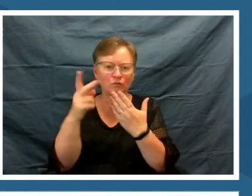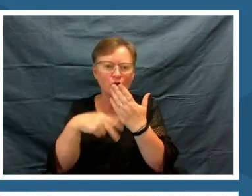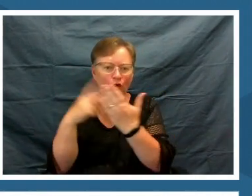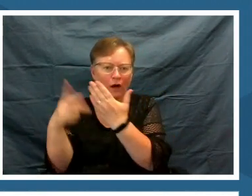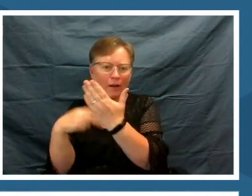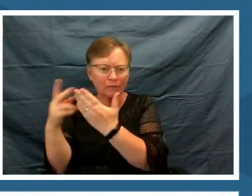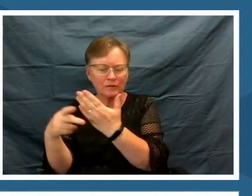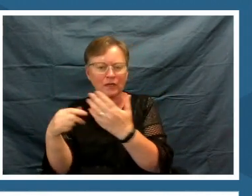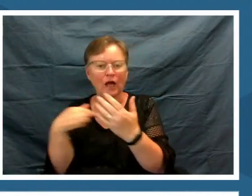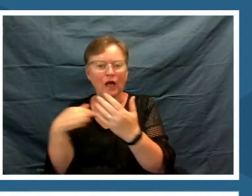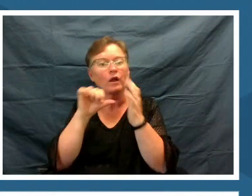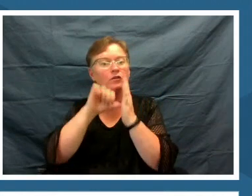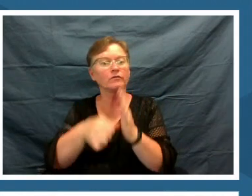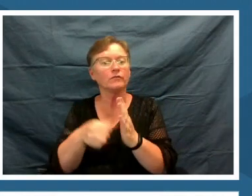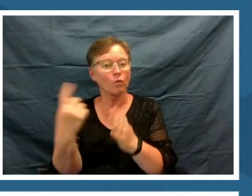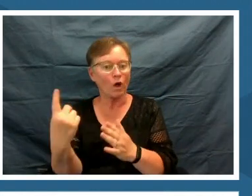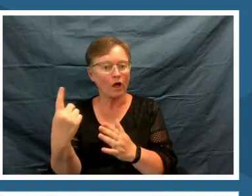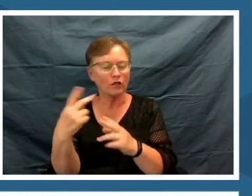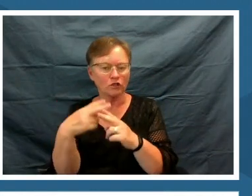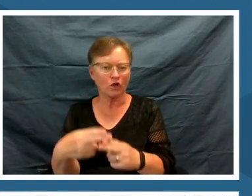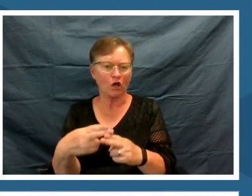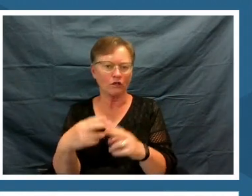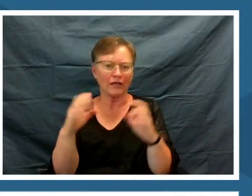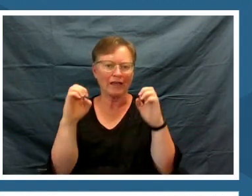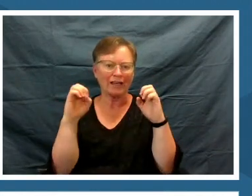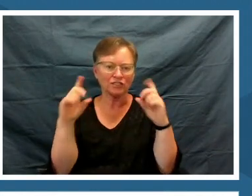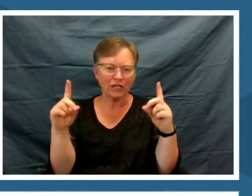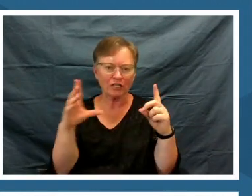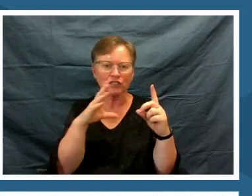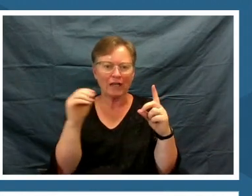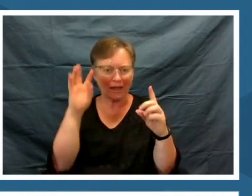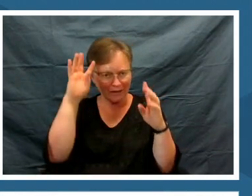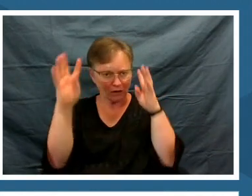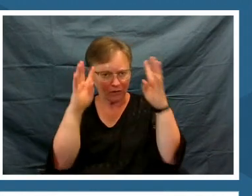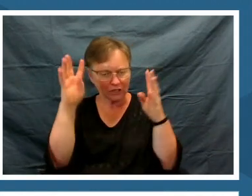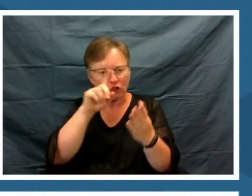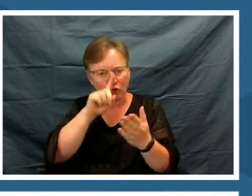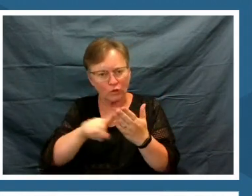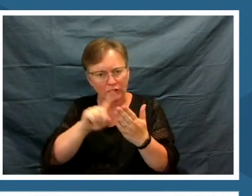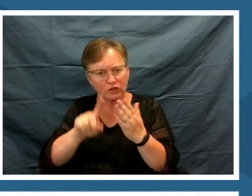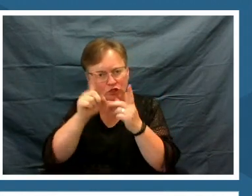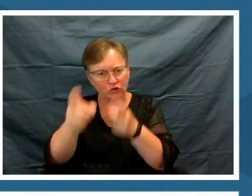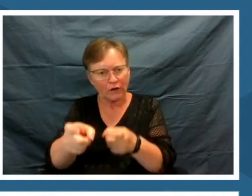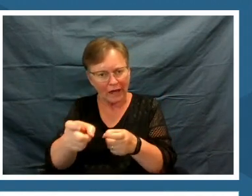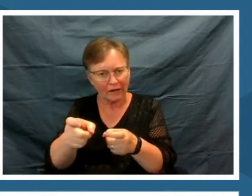education and innovation research grant this